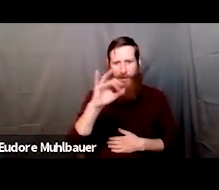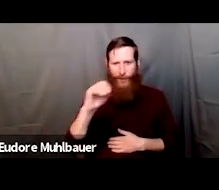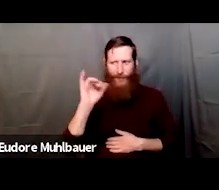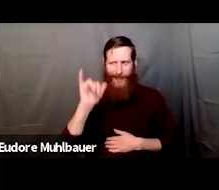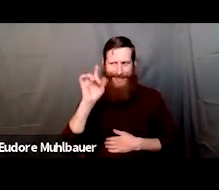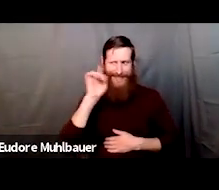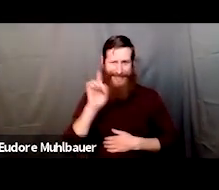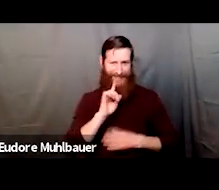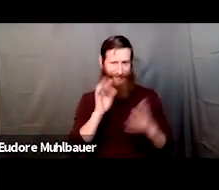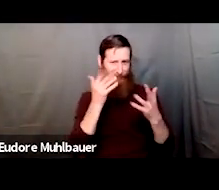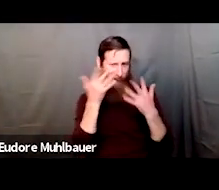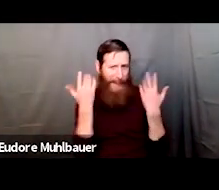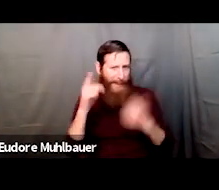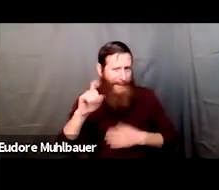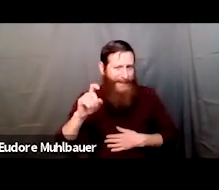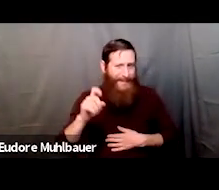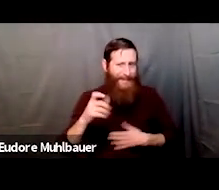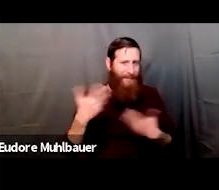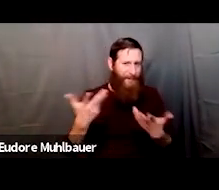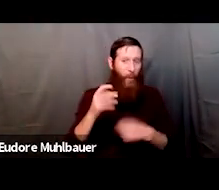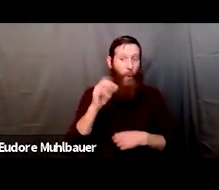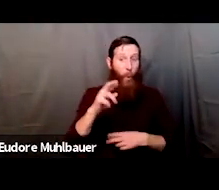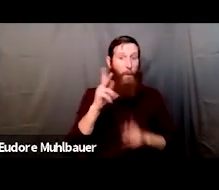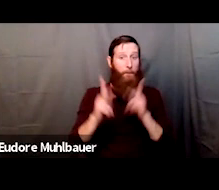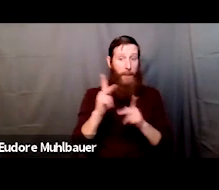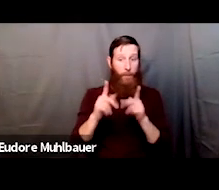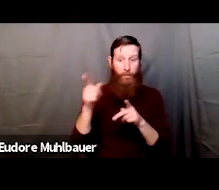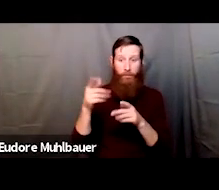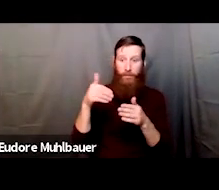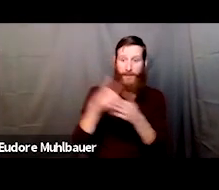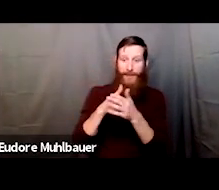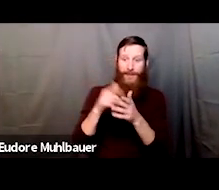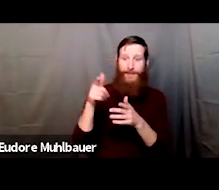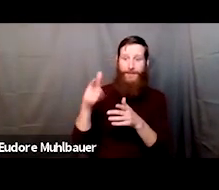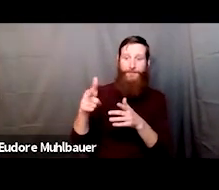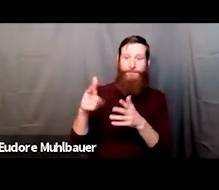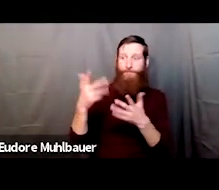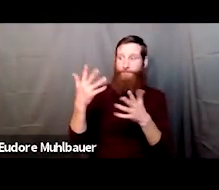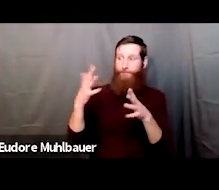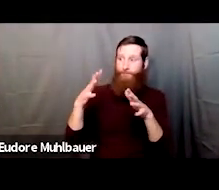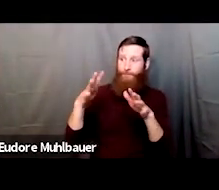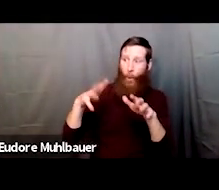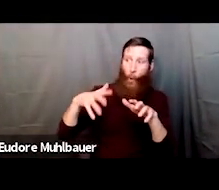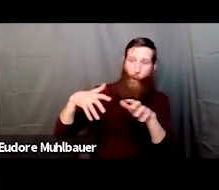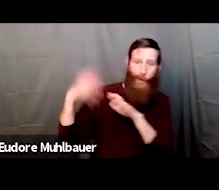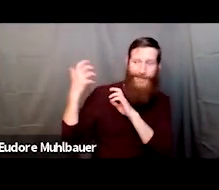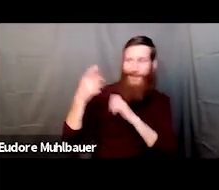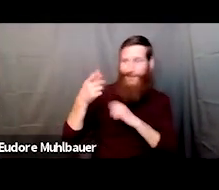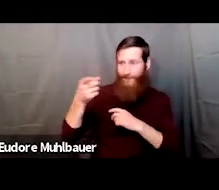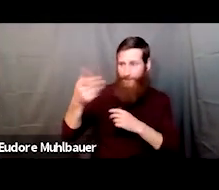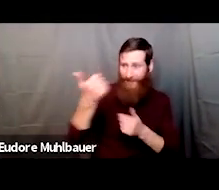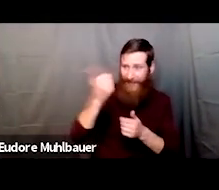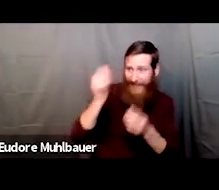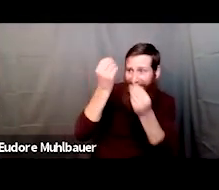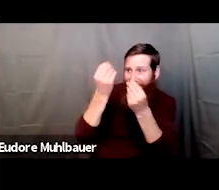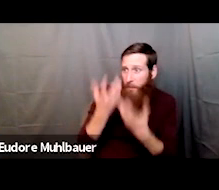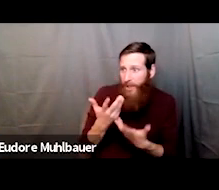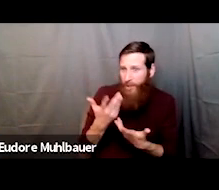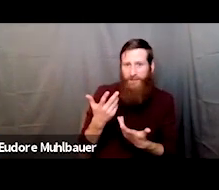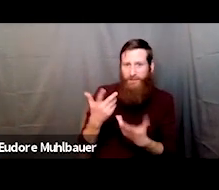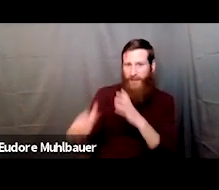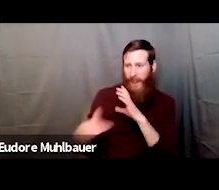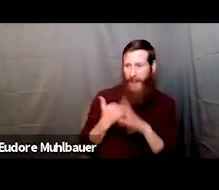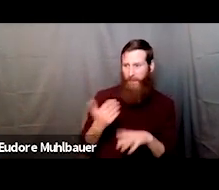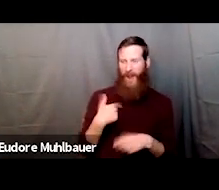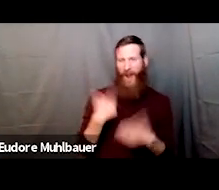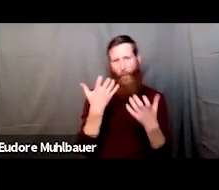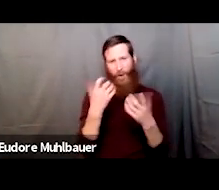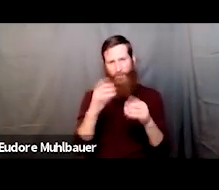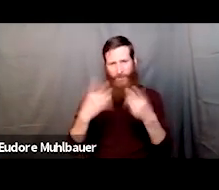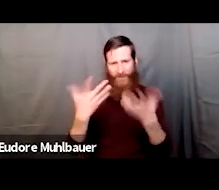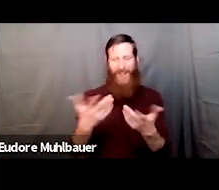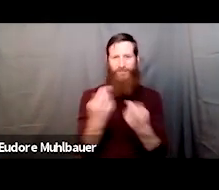If anyone in the audience have any information on this,please shoot me an email so I can include it in the youtube channel underneath this video.